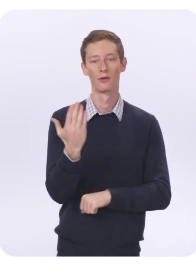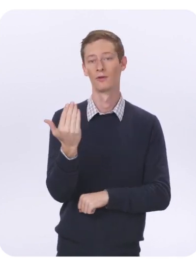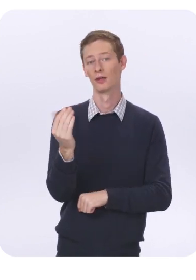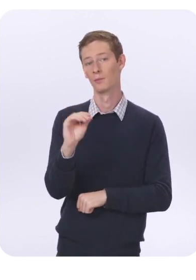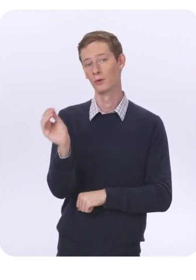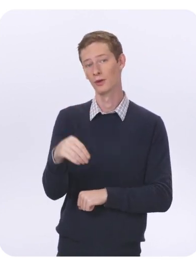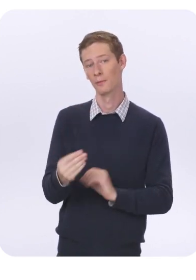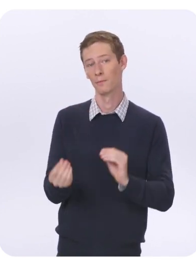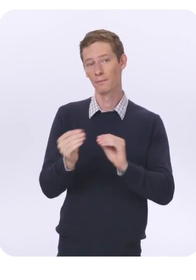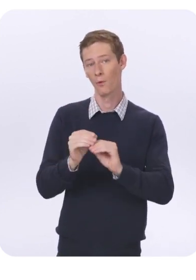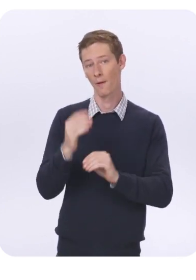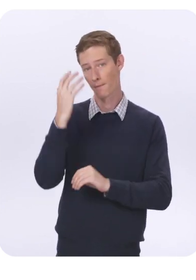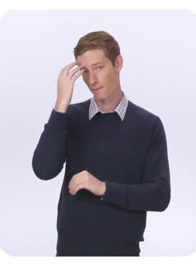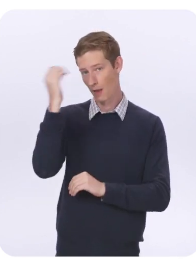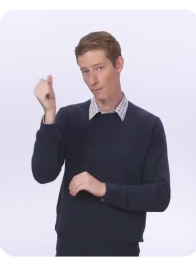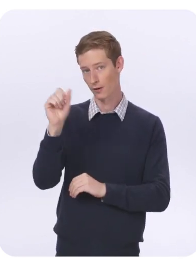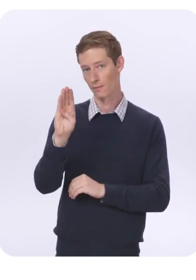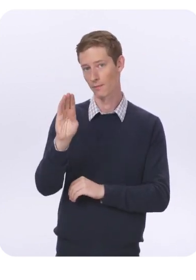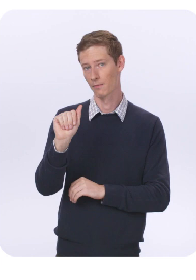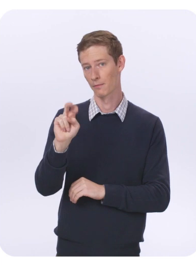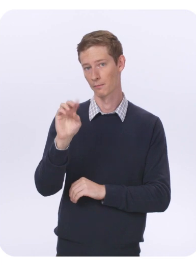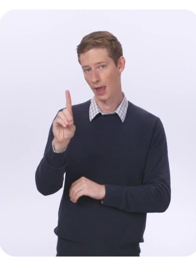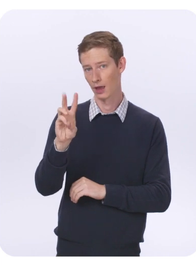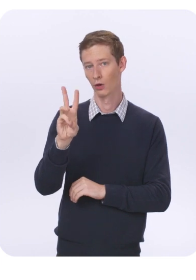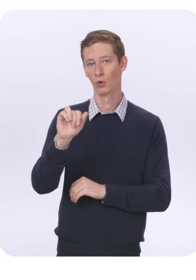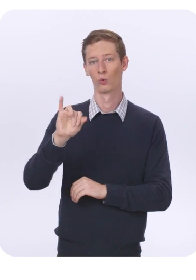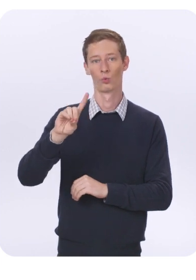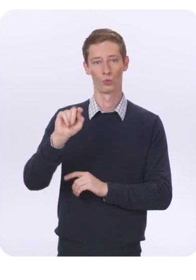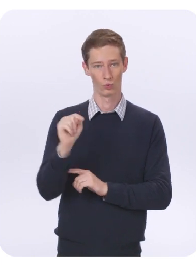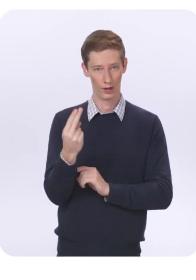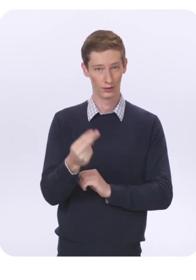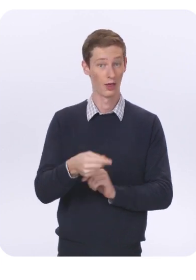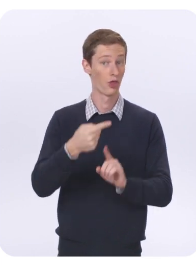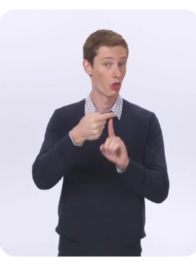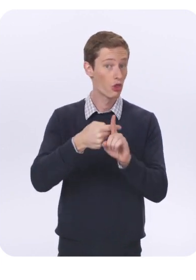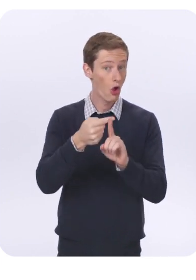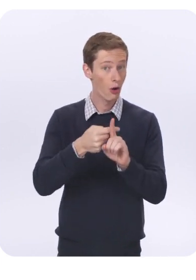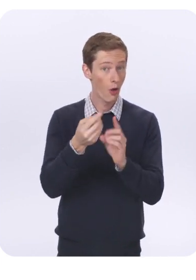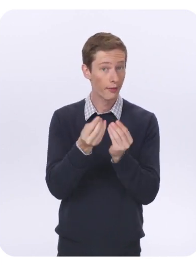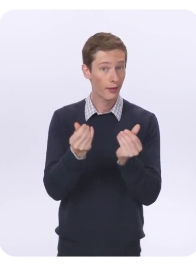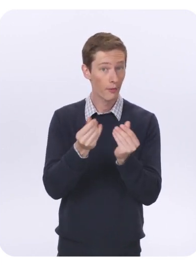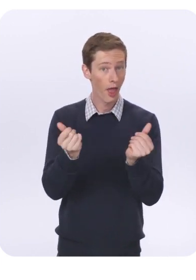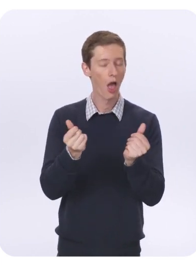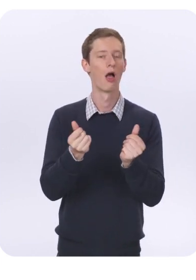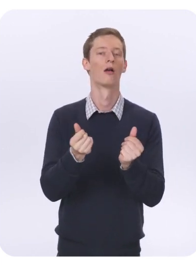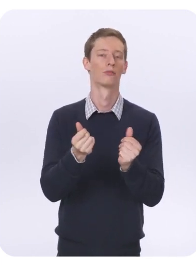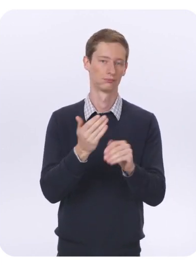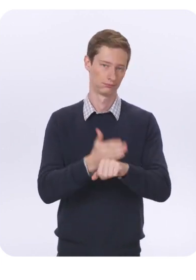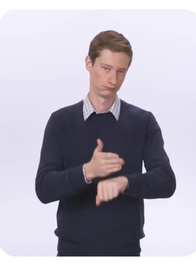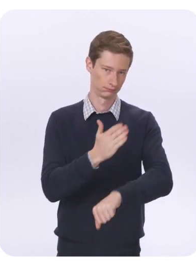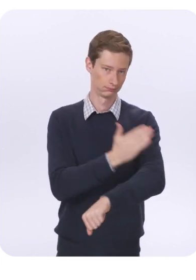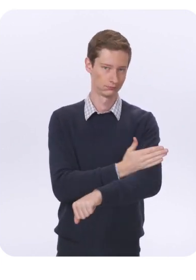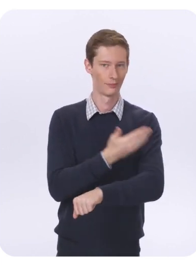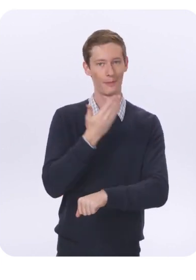and the large improved thermal dissipation providing higher sustained performance over those long VR sessions.